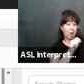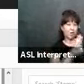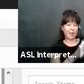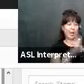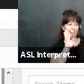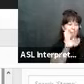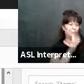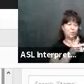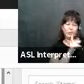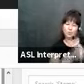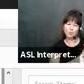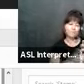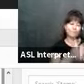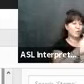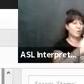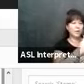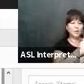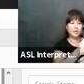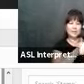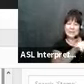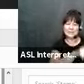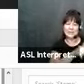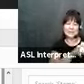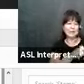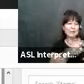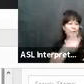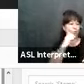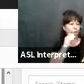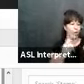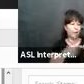workers, first responders, contacts, outbreak situations, congregate centers